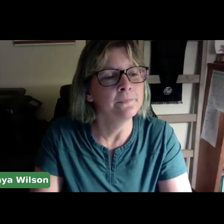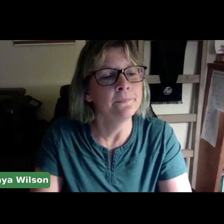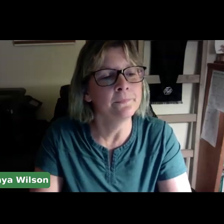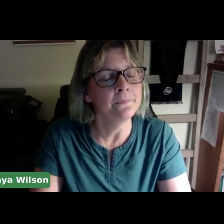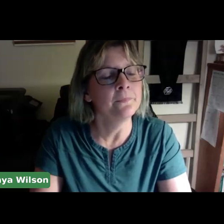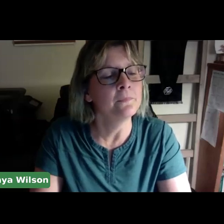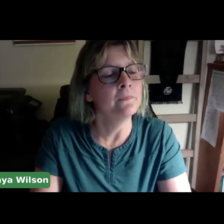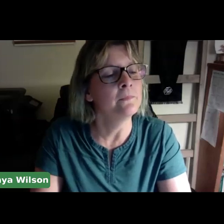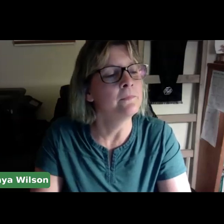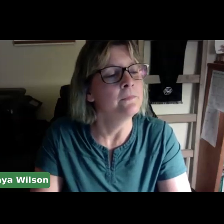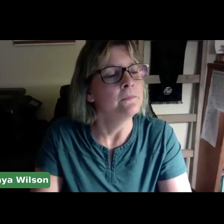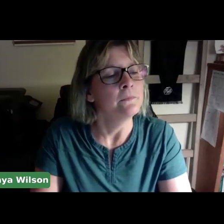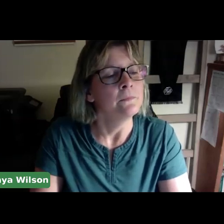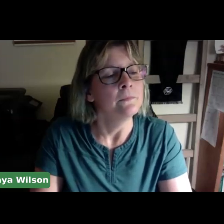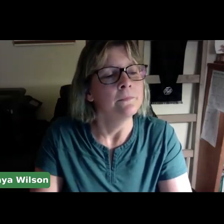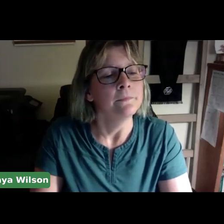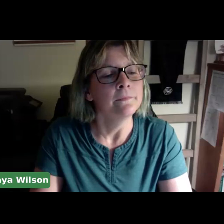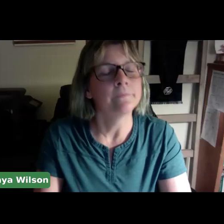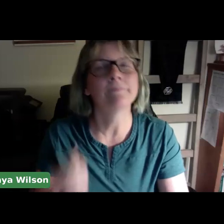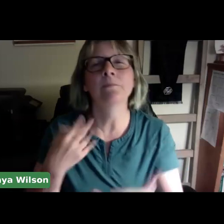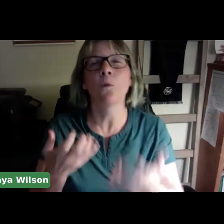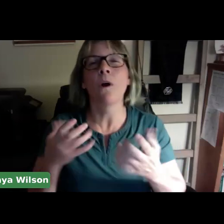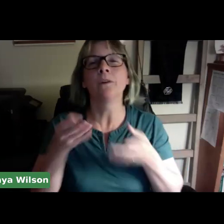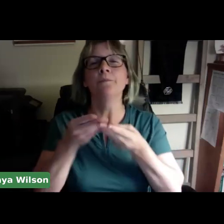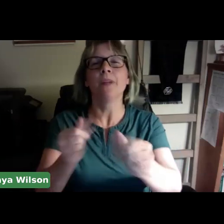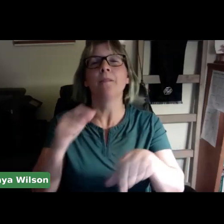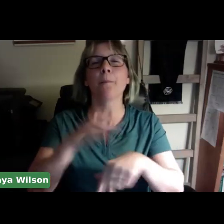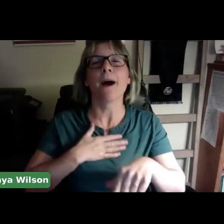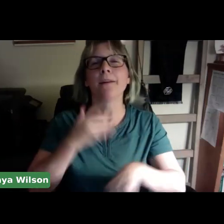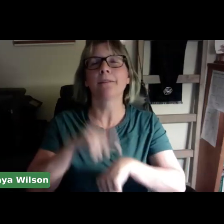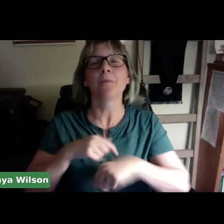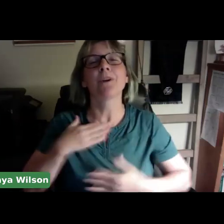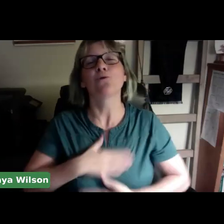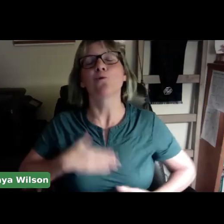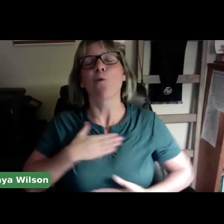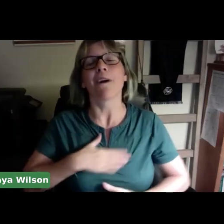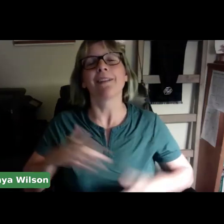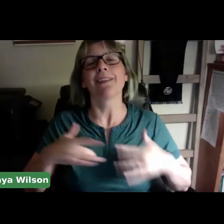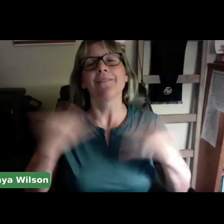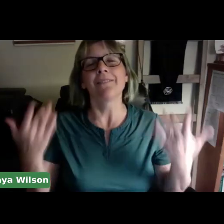And actually accessible.